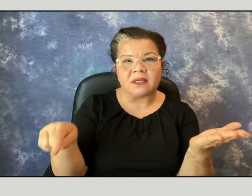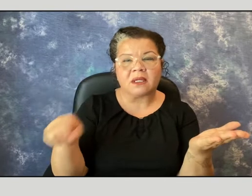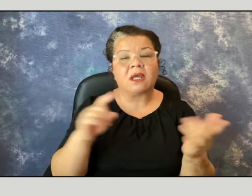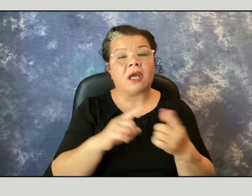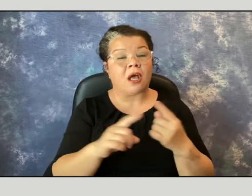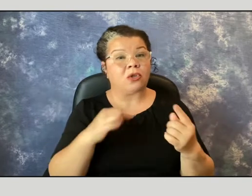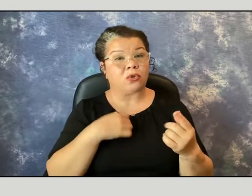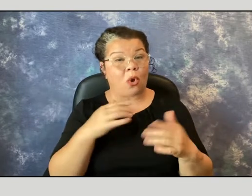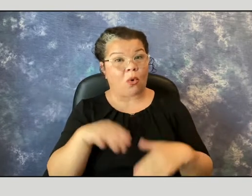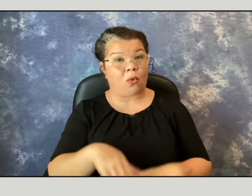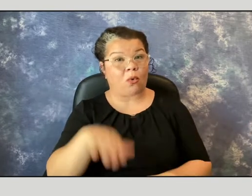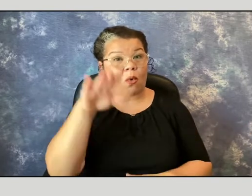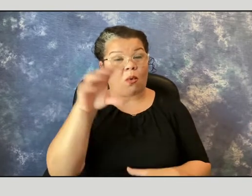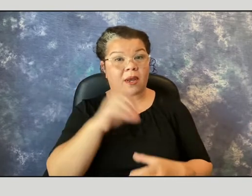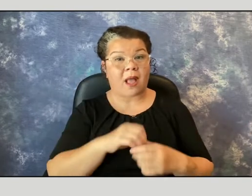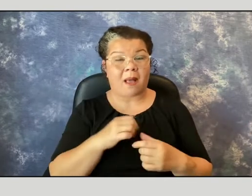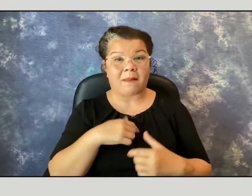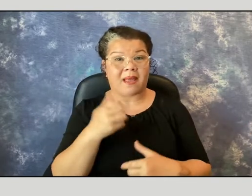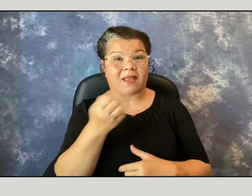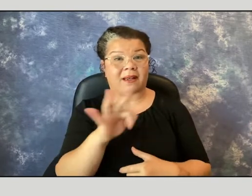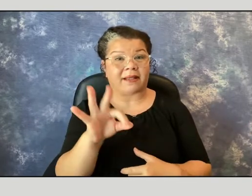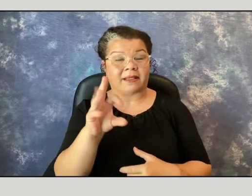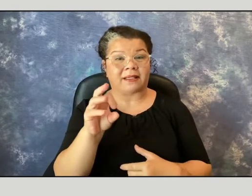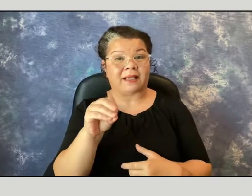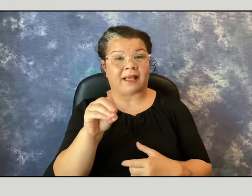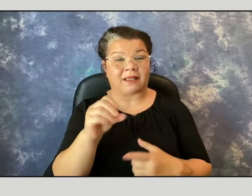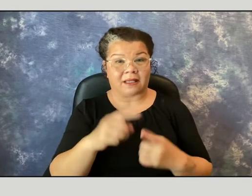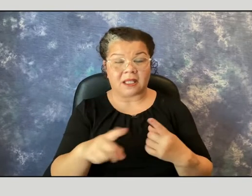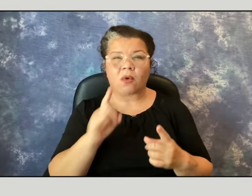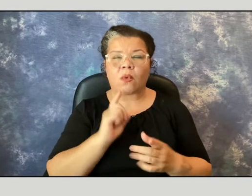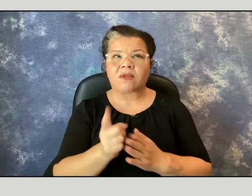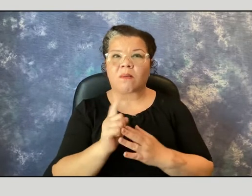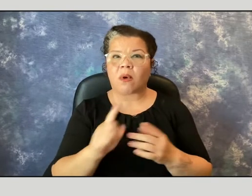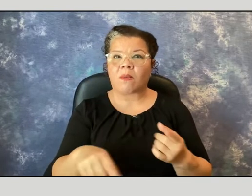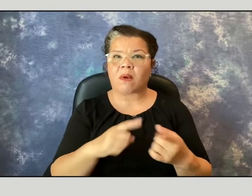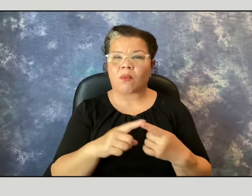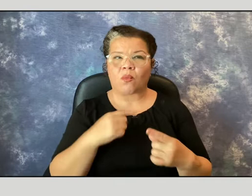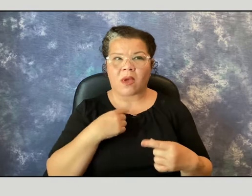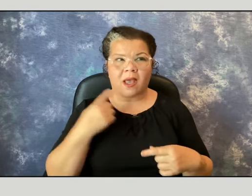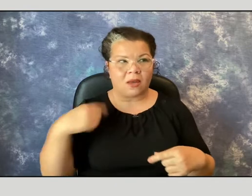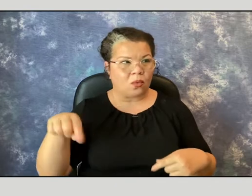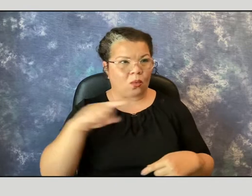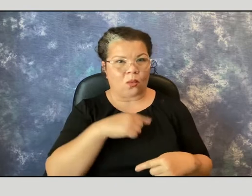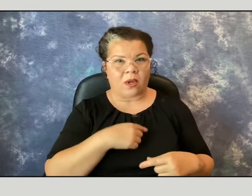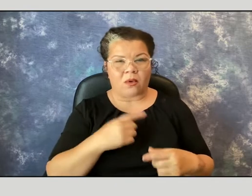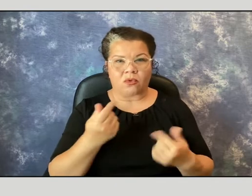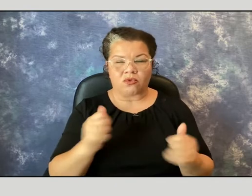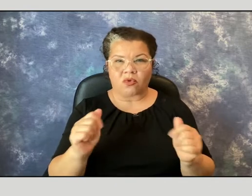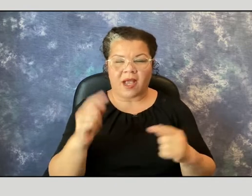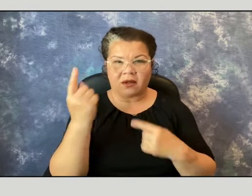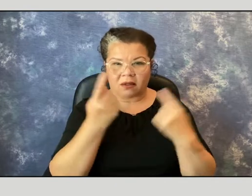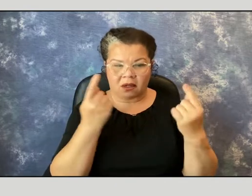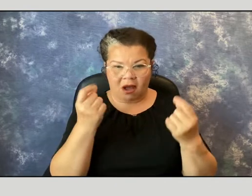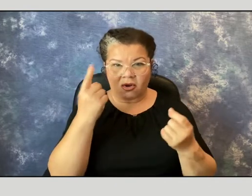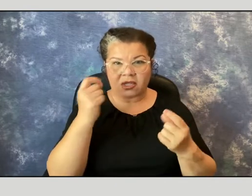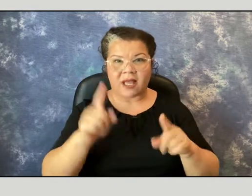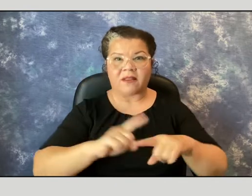and intellectually in the 1990s, it was a moment where we were trying to think also the difference between a nation politically